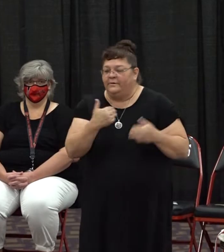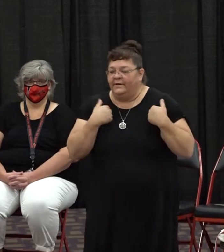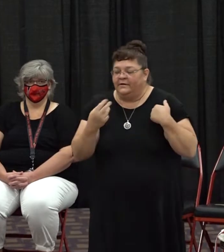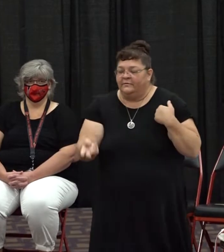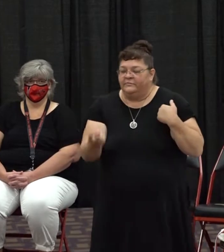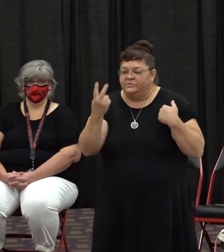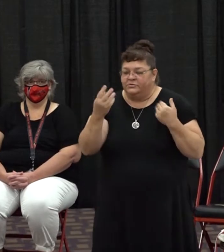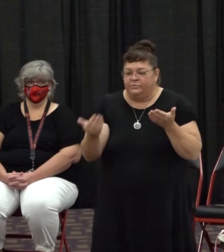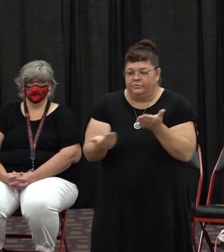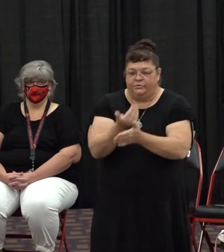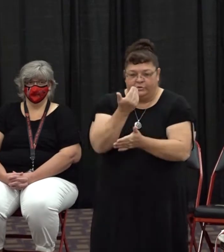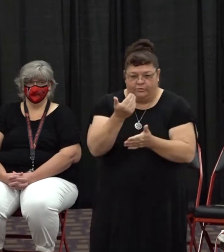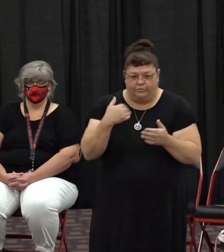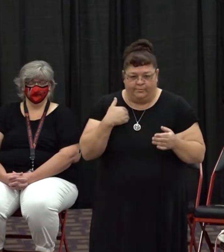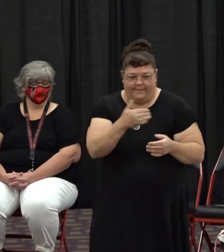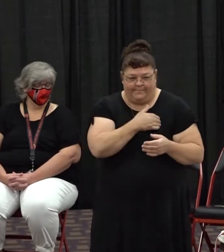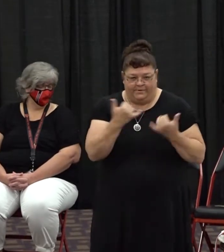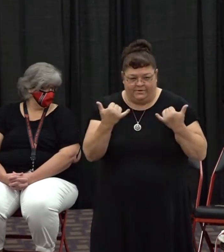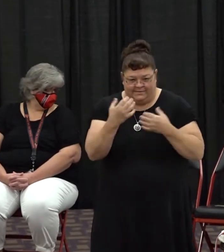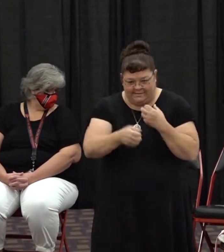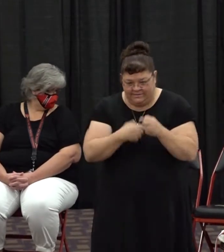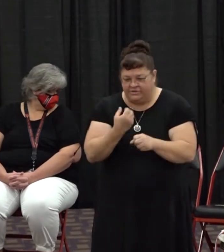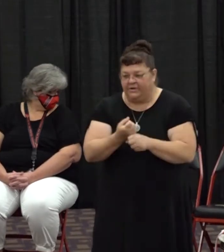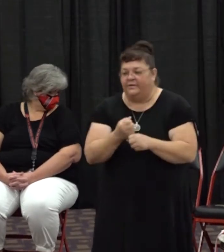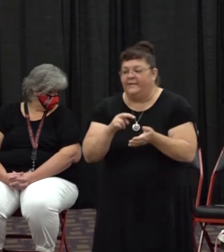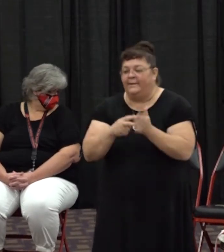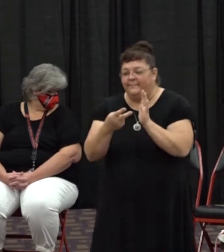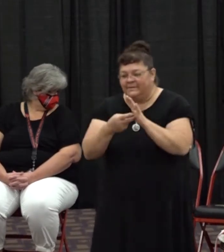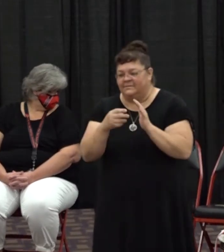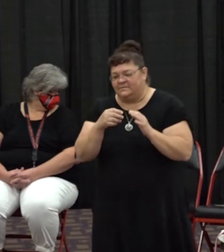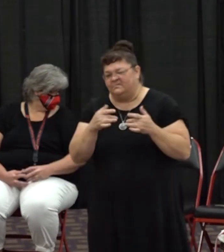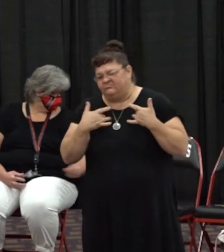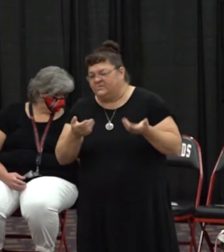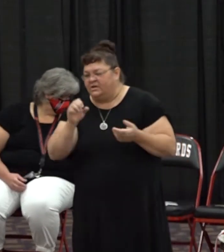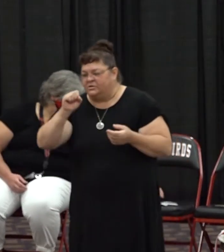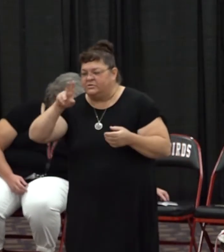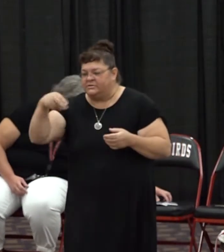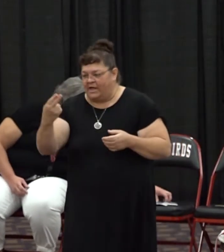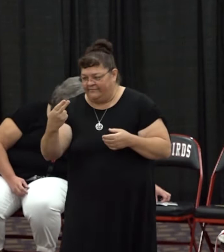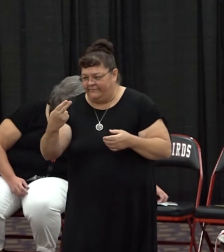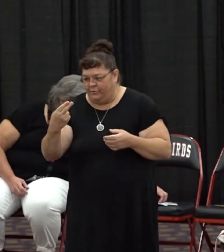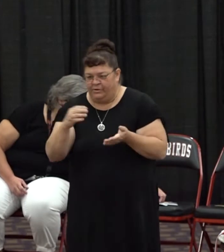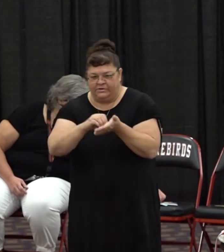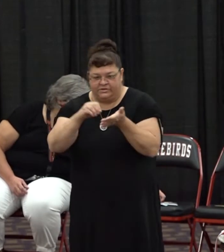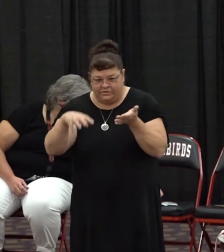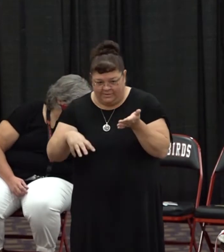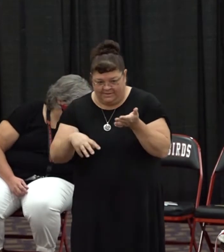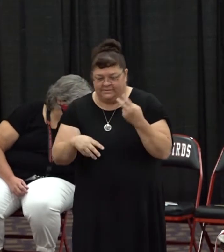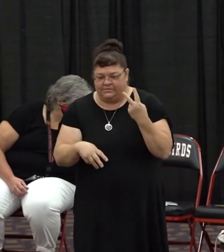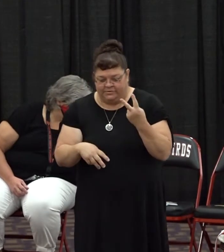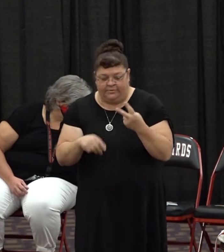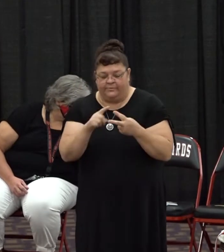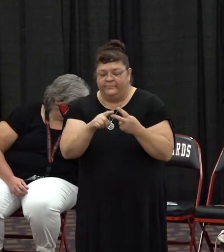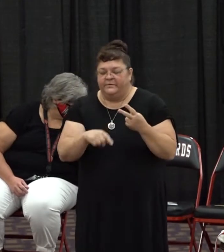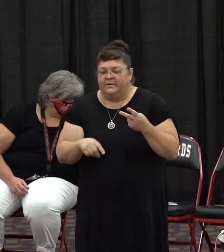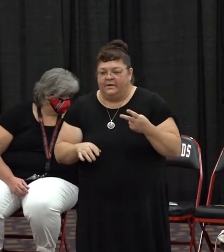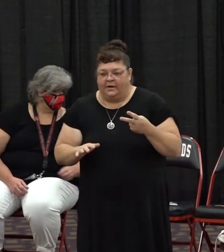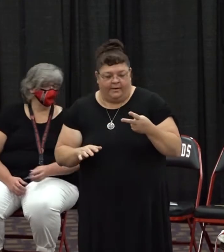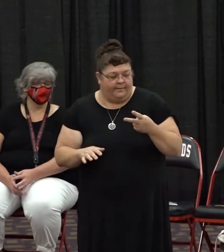So now, we have two new members this year. Which, you know, typically, are sophomore students.